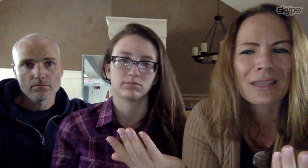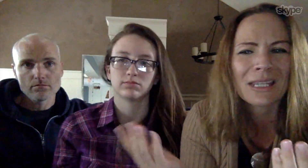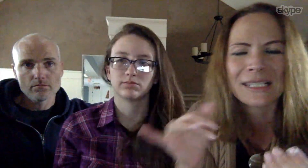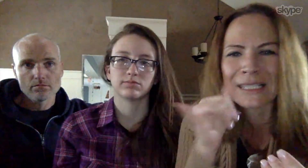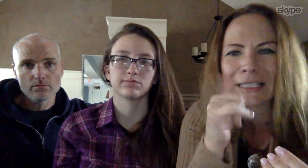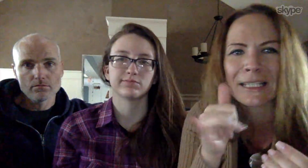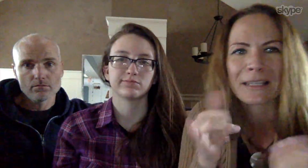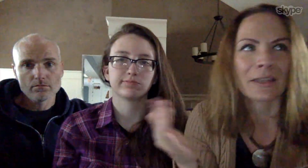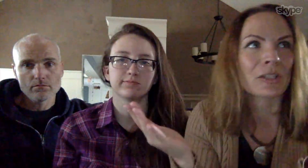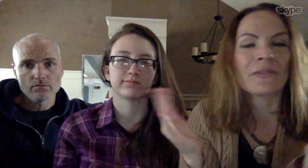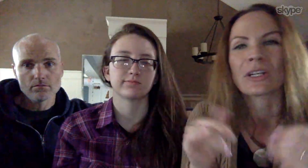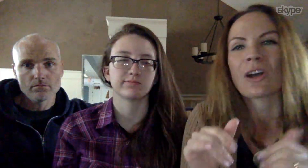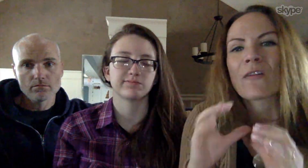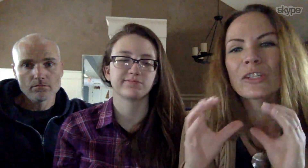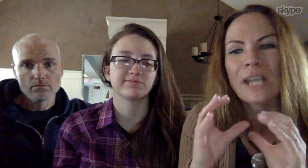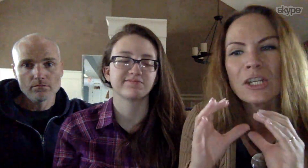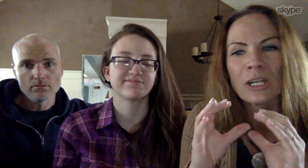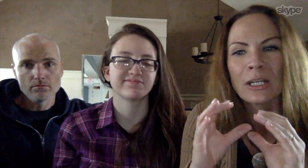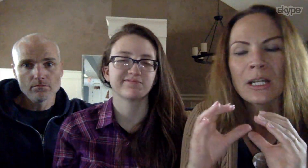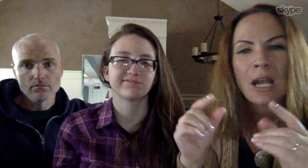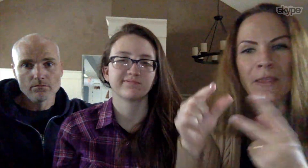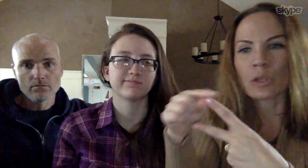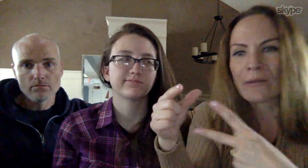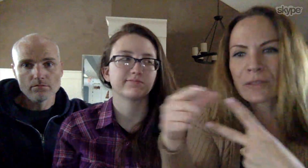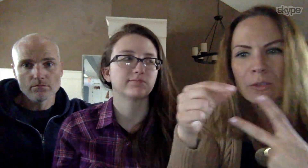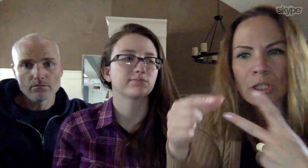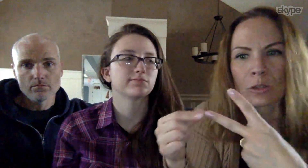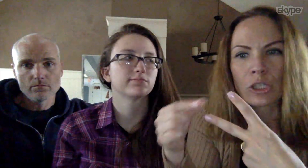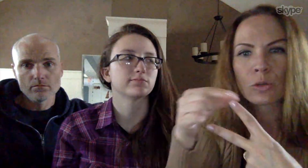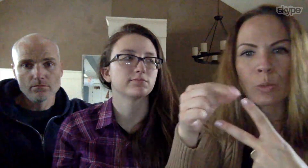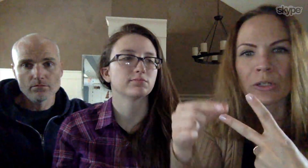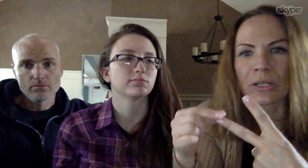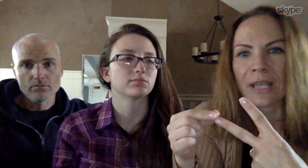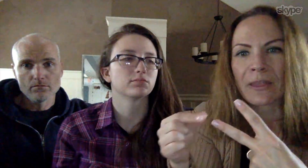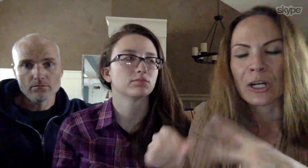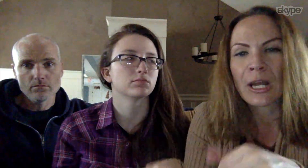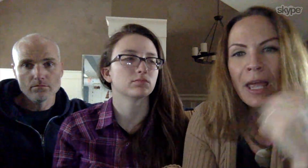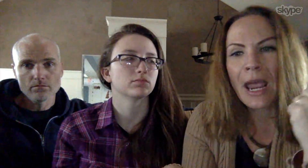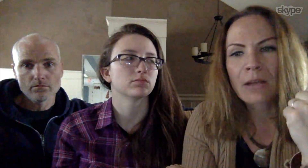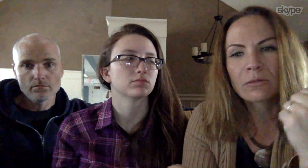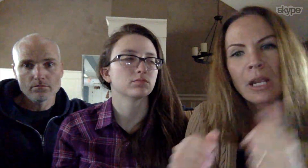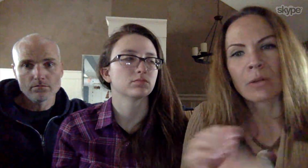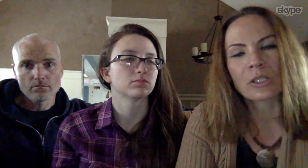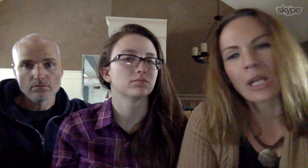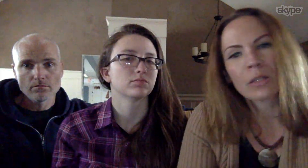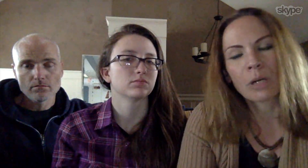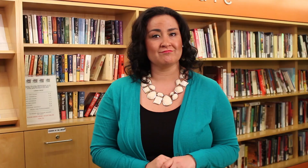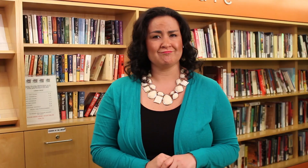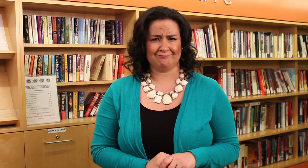Rachel: "I think it’s silly that there’s even a conversation that you have to choose one or the other and reject one."